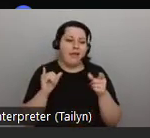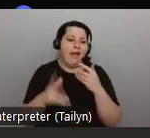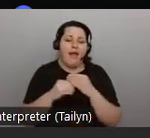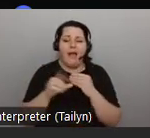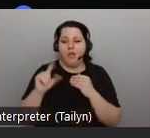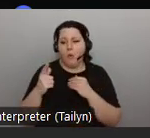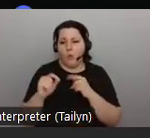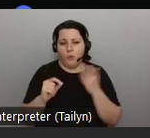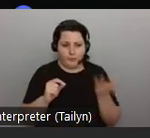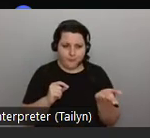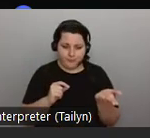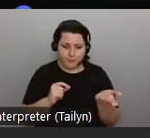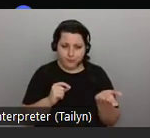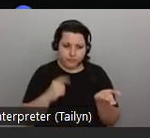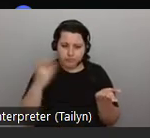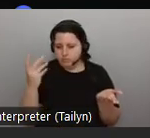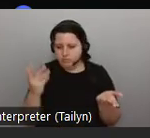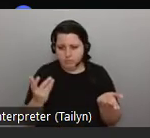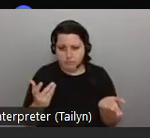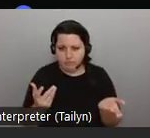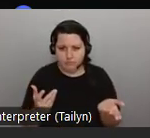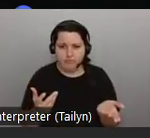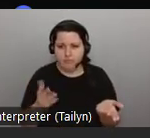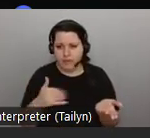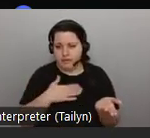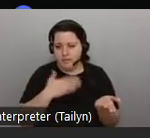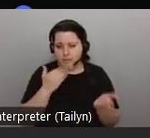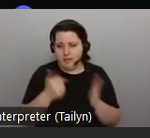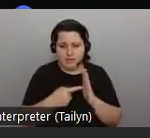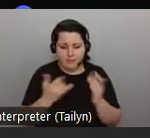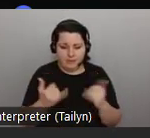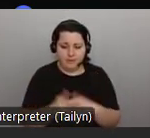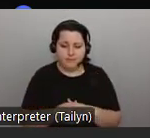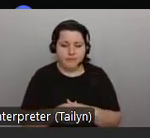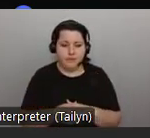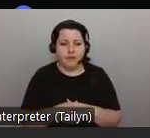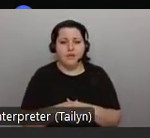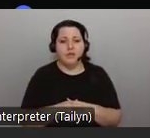decorative, we can do that as we are doing our reading order. Some basic slides like this using the template are